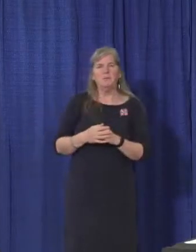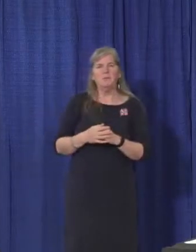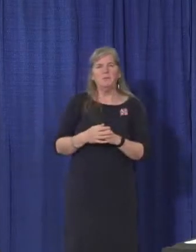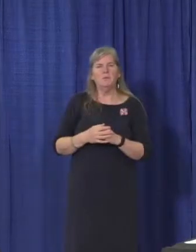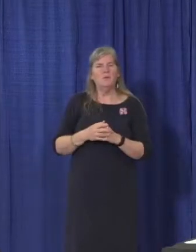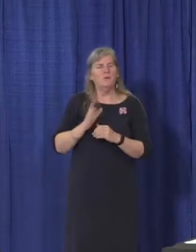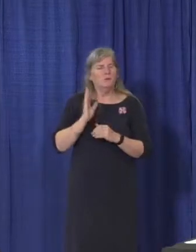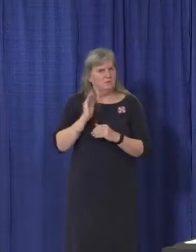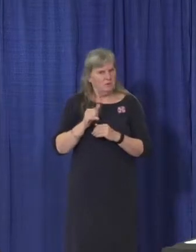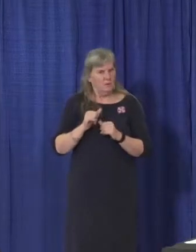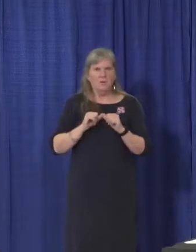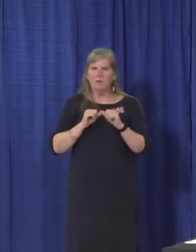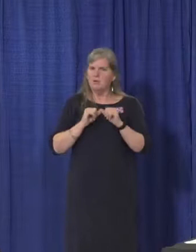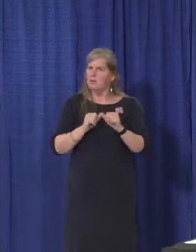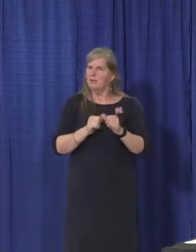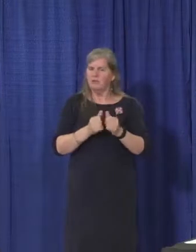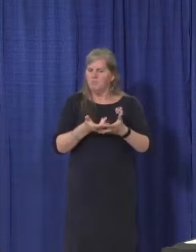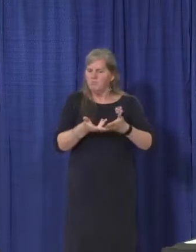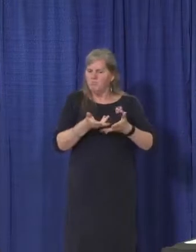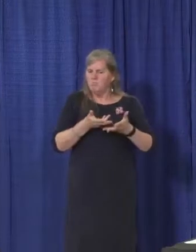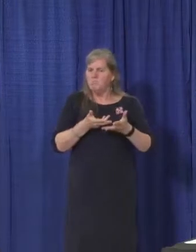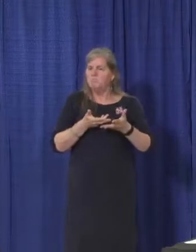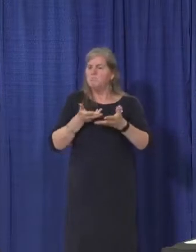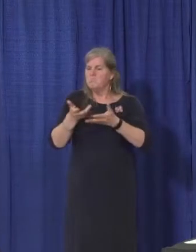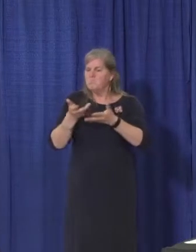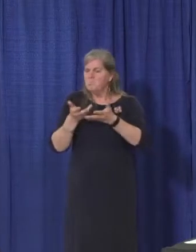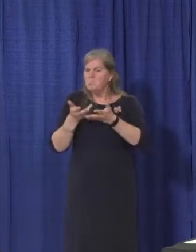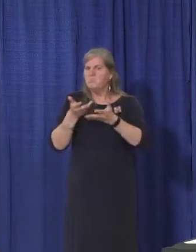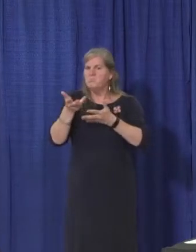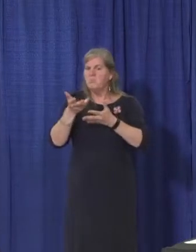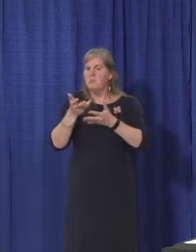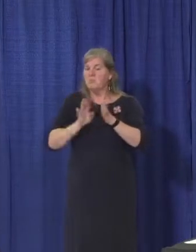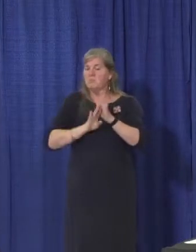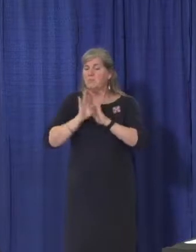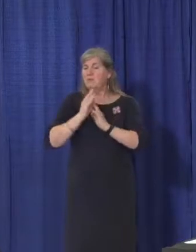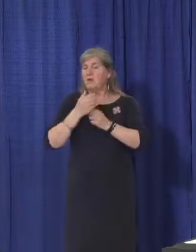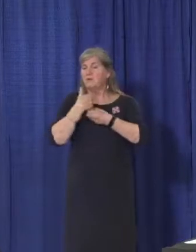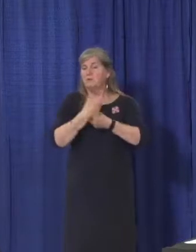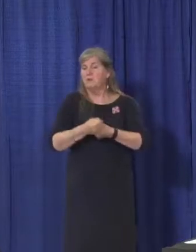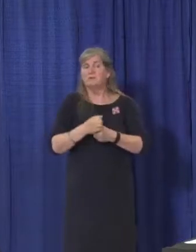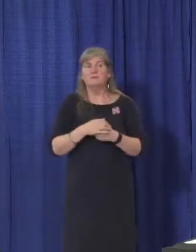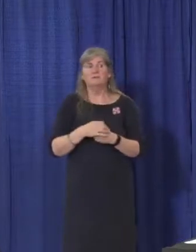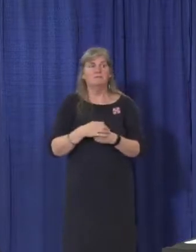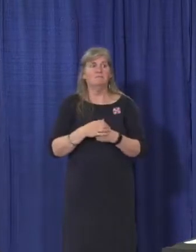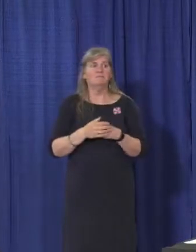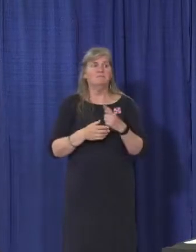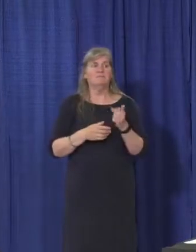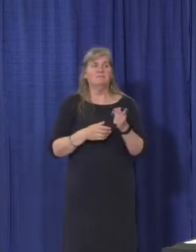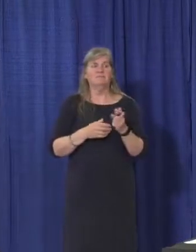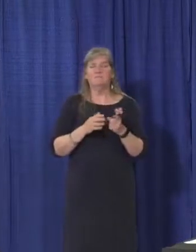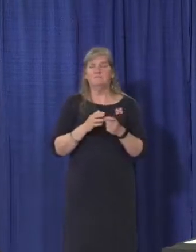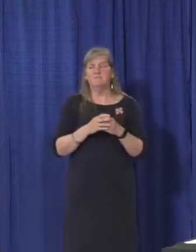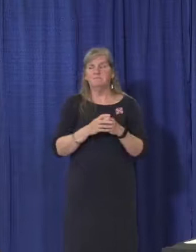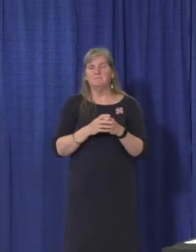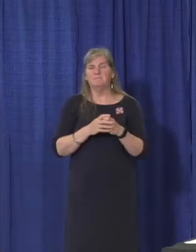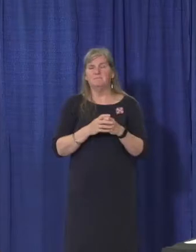right measures? And we will get there.